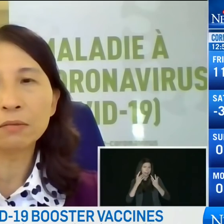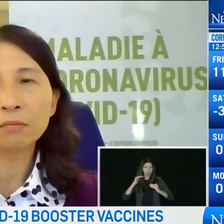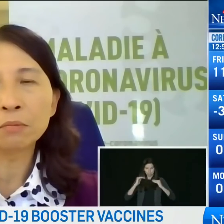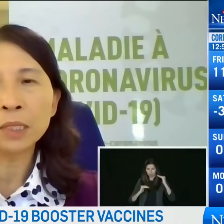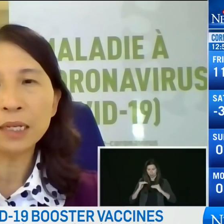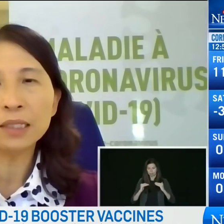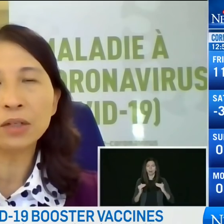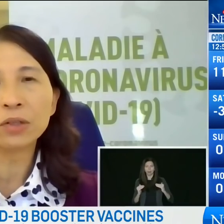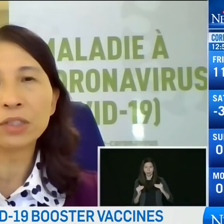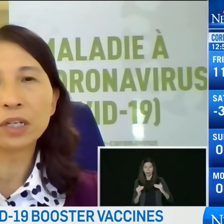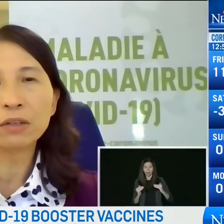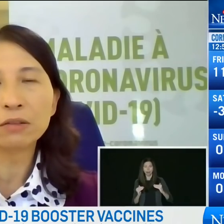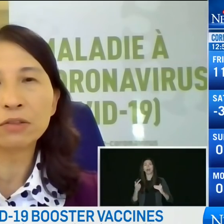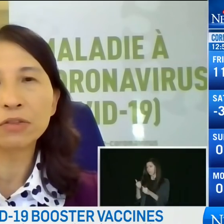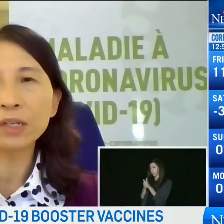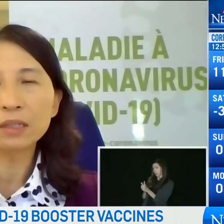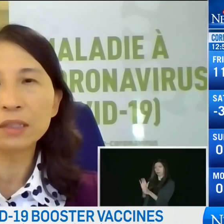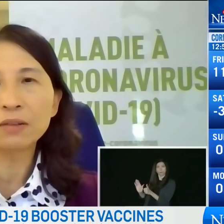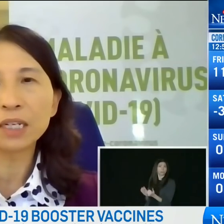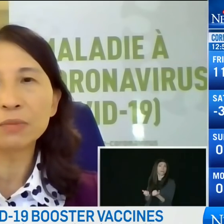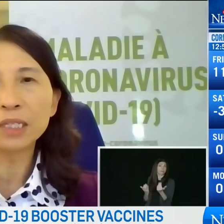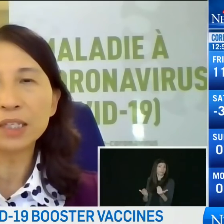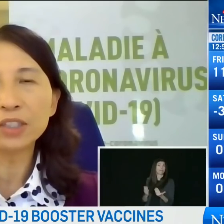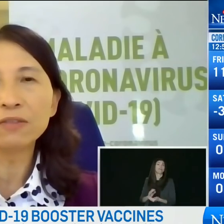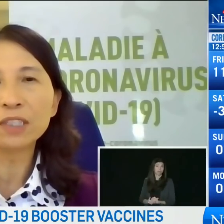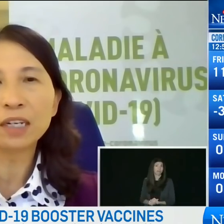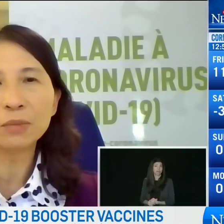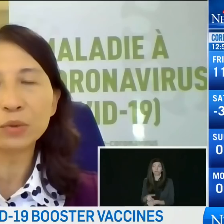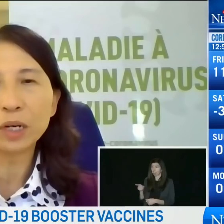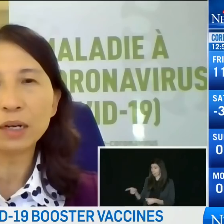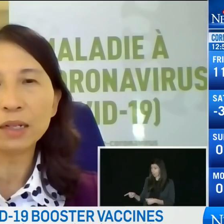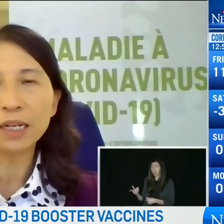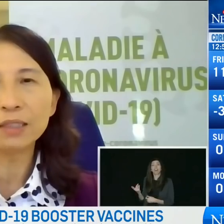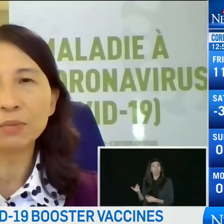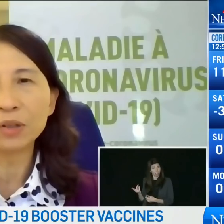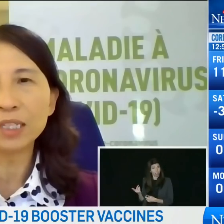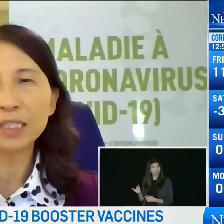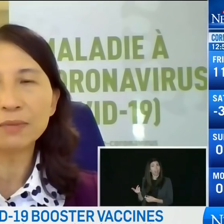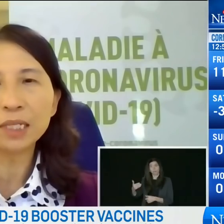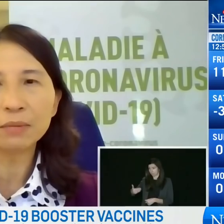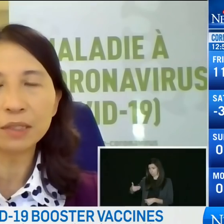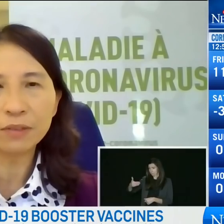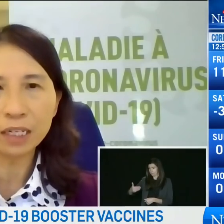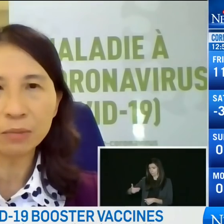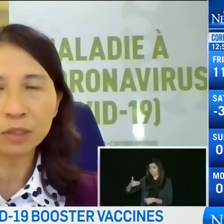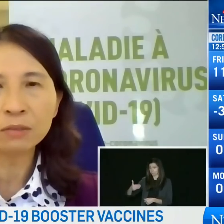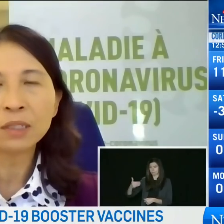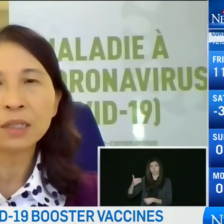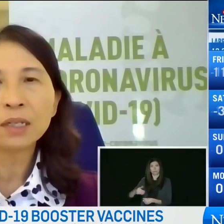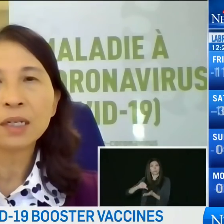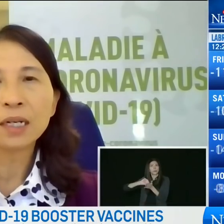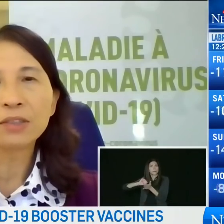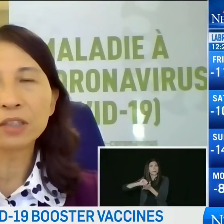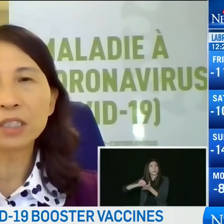HIGHER RISK OF SERIOUS JUT COME ARE TAKEN INTO ACCOUNT SO NACI